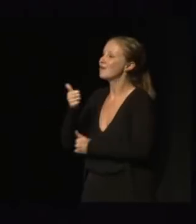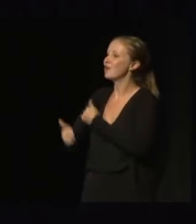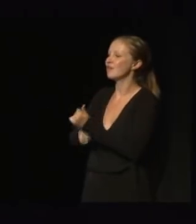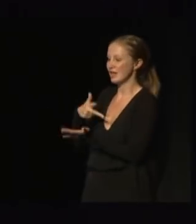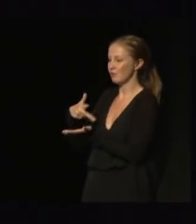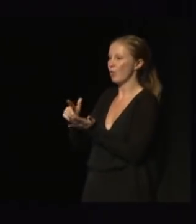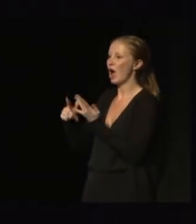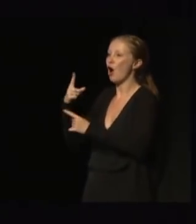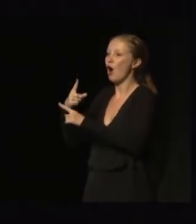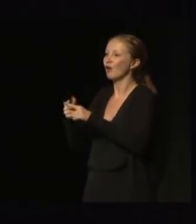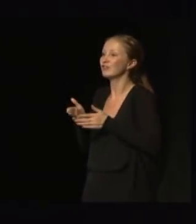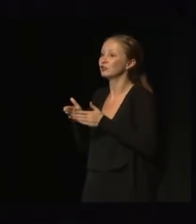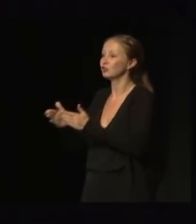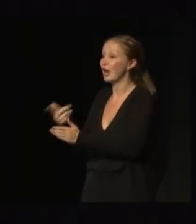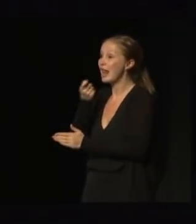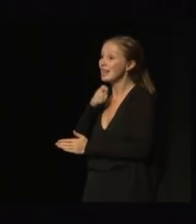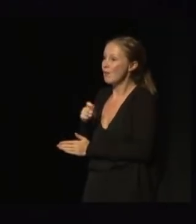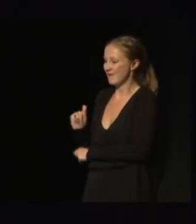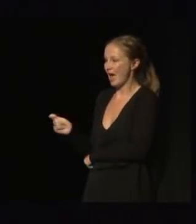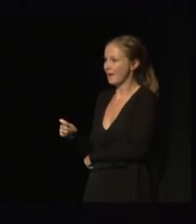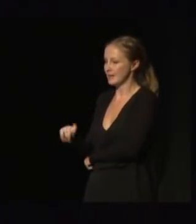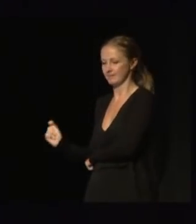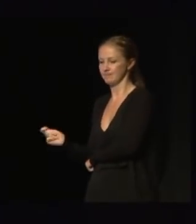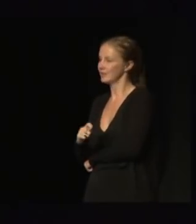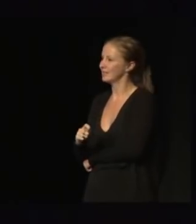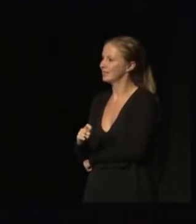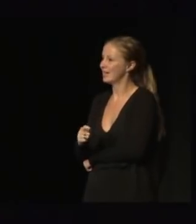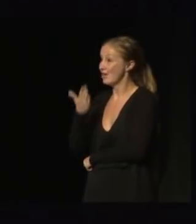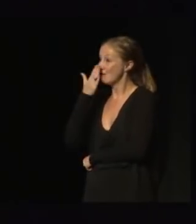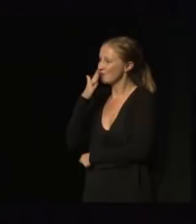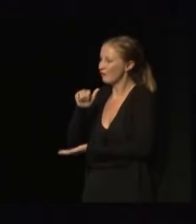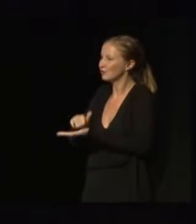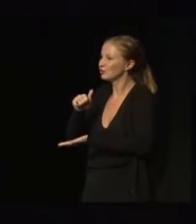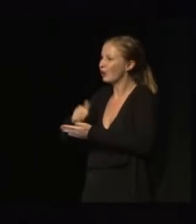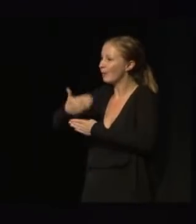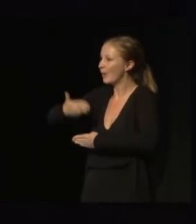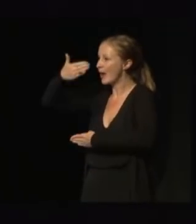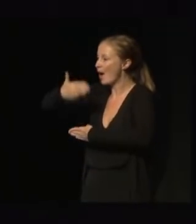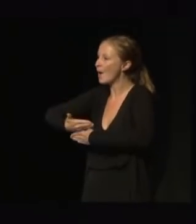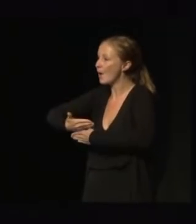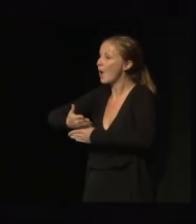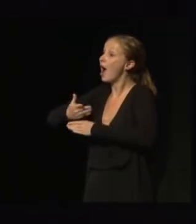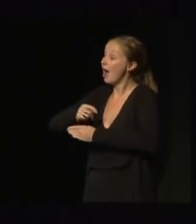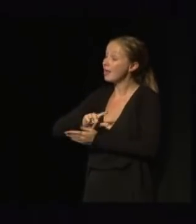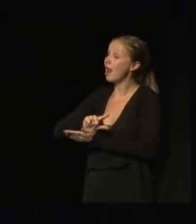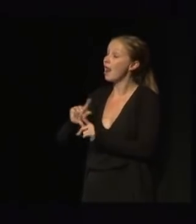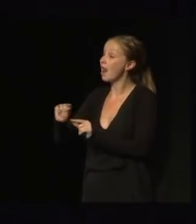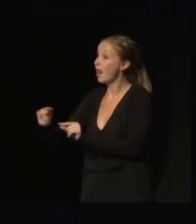with a little hammer in a muffin smashing shop windows. And then moving on later then that in 1913 to arson.